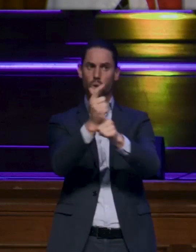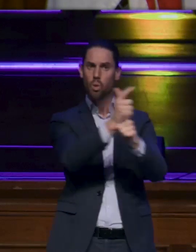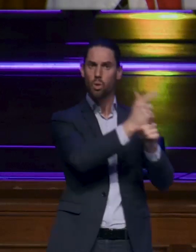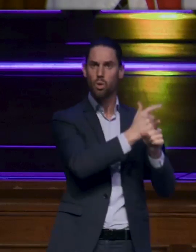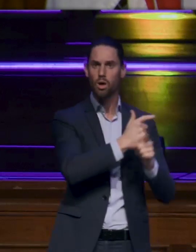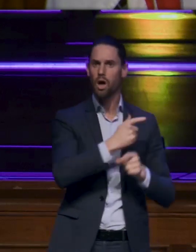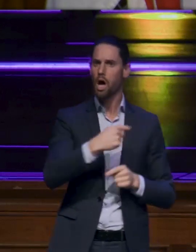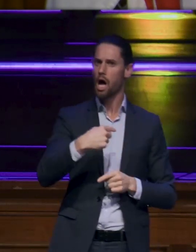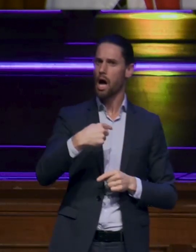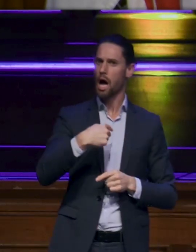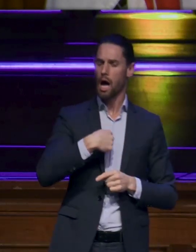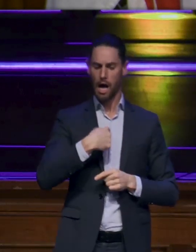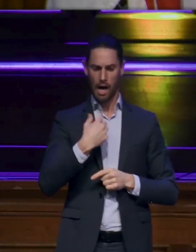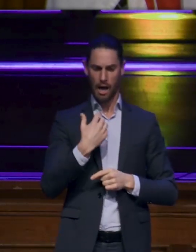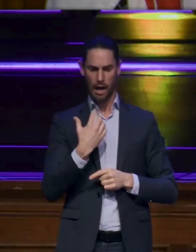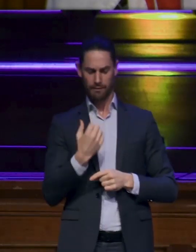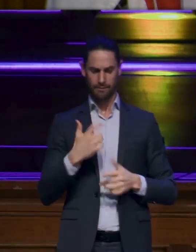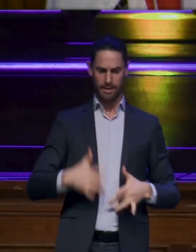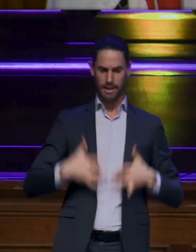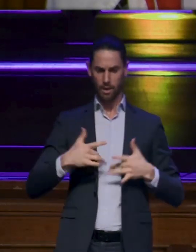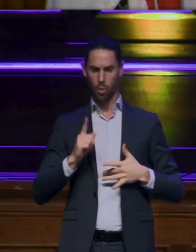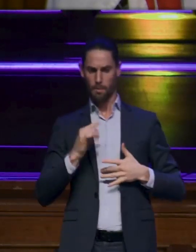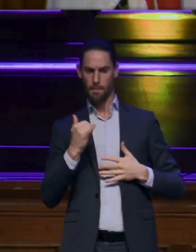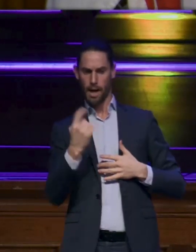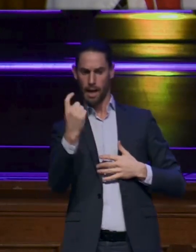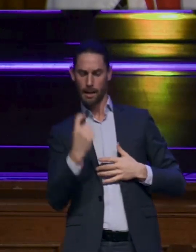I had an anticipation of what might come and yet when they opened their mouths